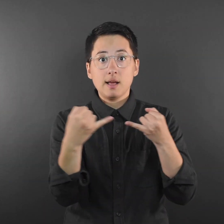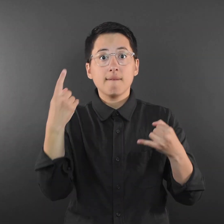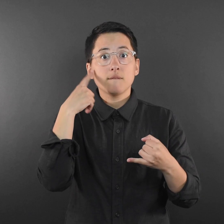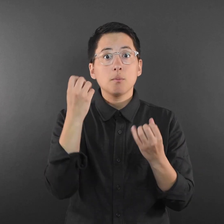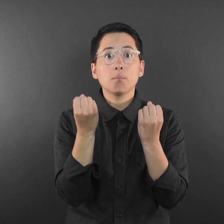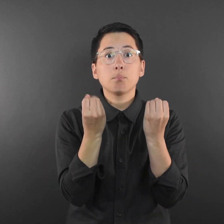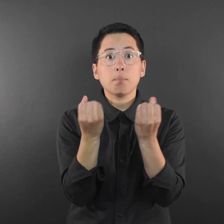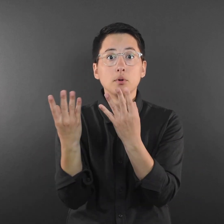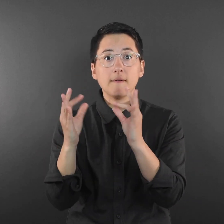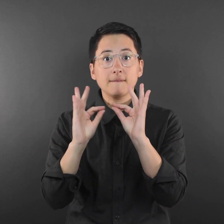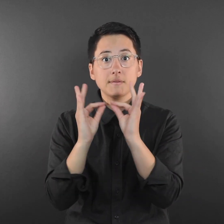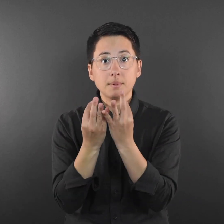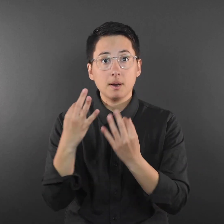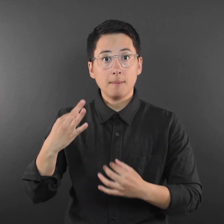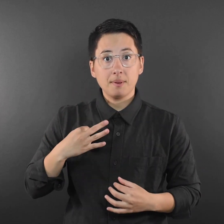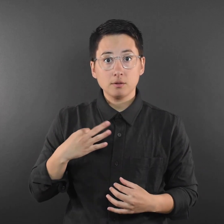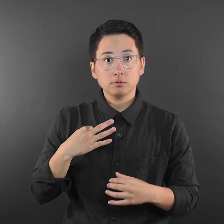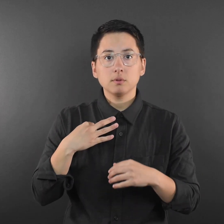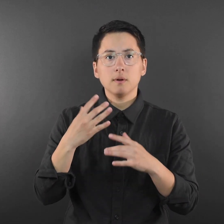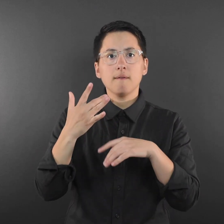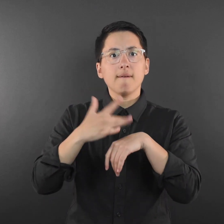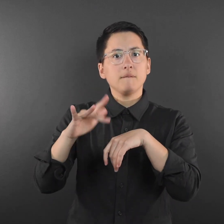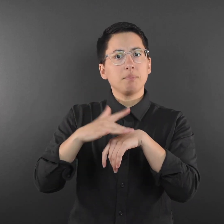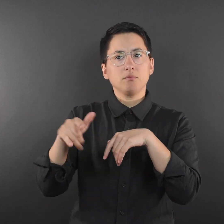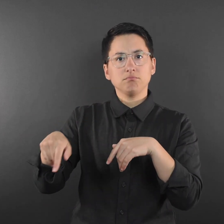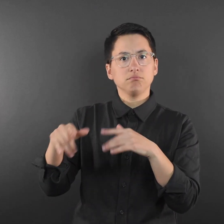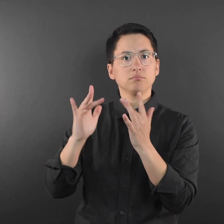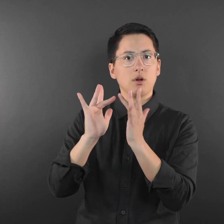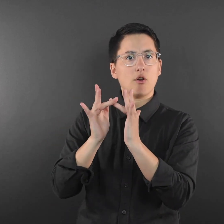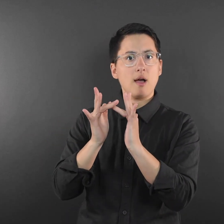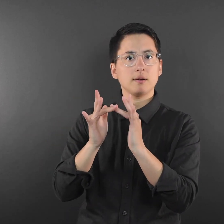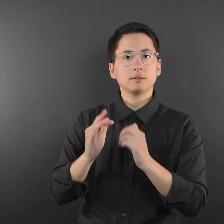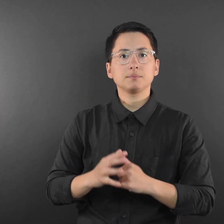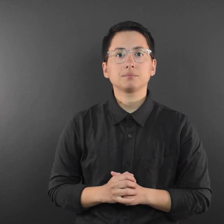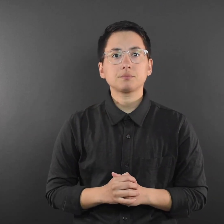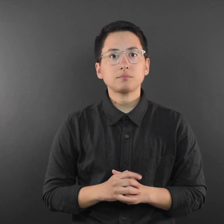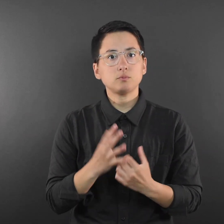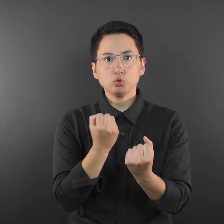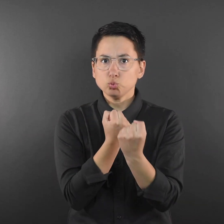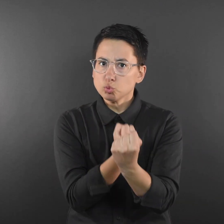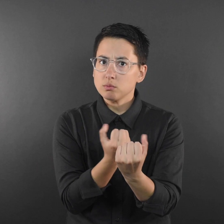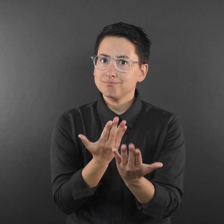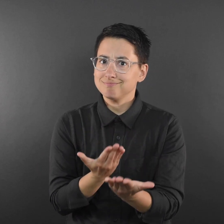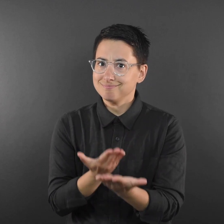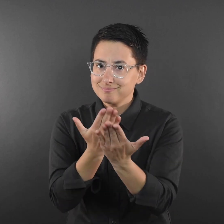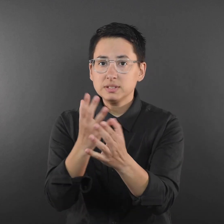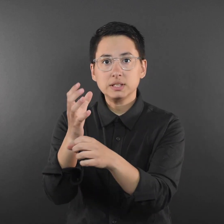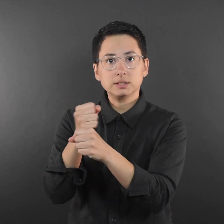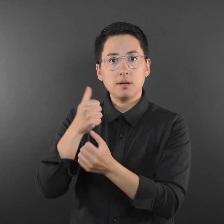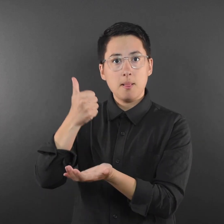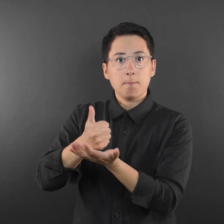The submission deadlines for a multifamily application are available online. Technical